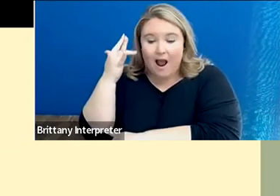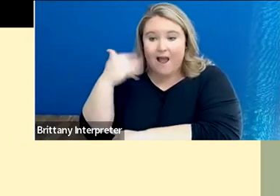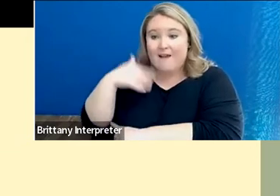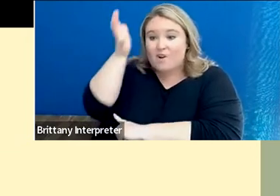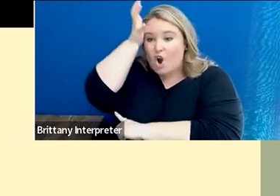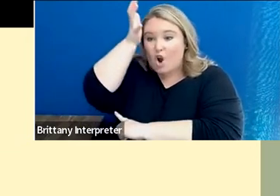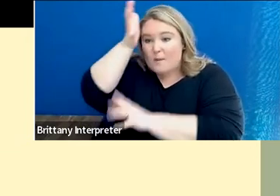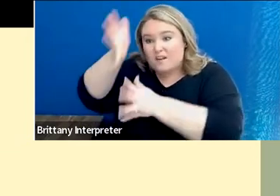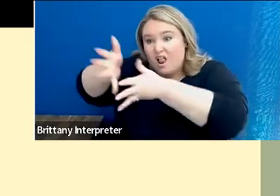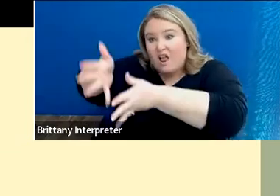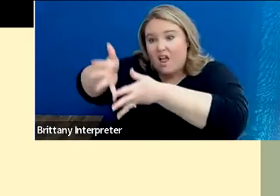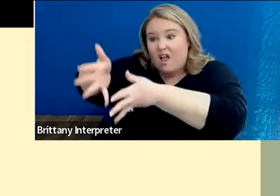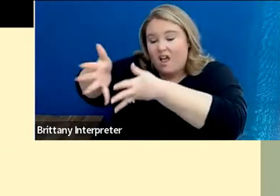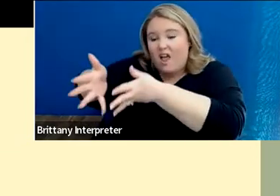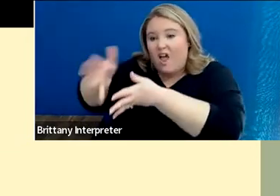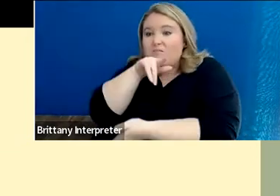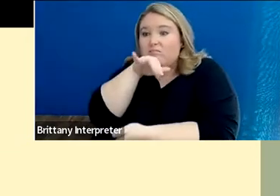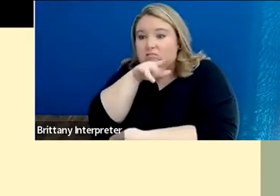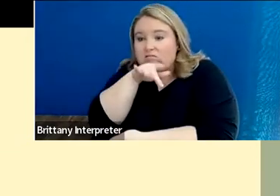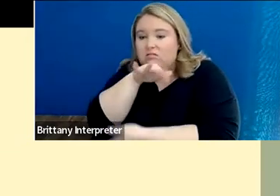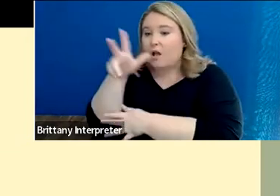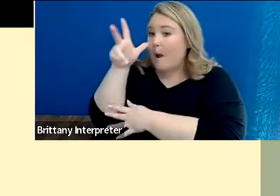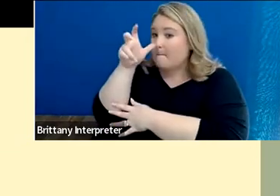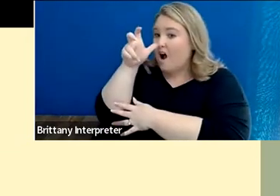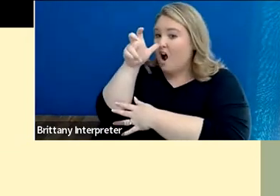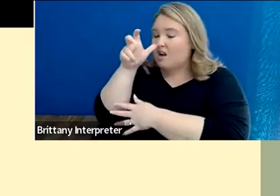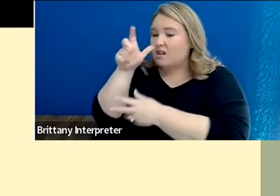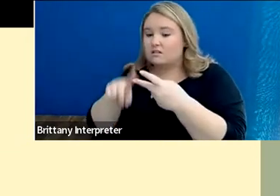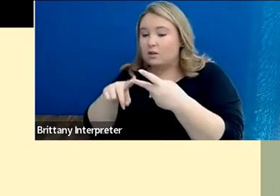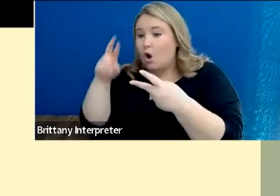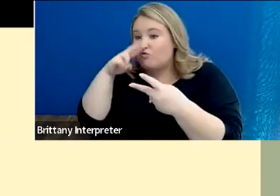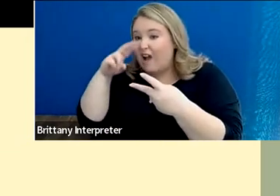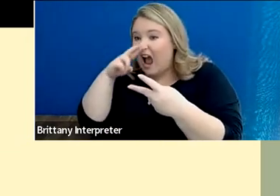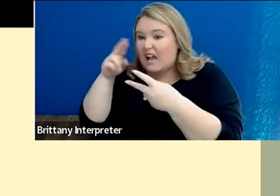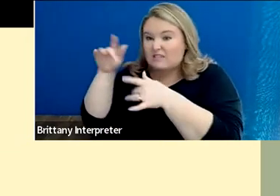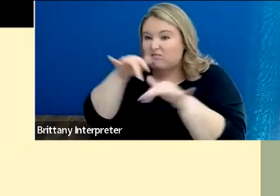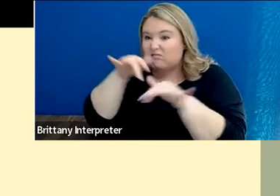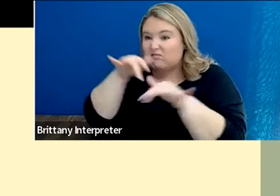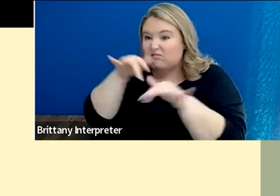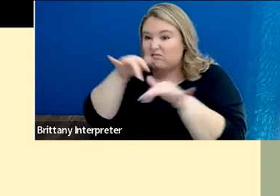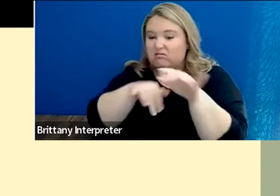and in the trash rooms, roach infestations, rat infestations, and two failed elevators.